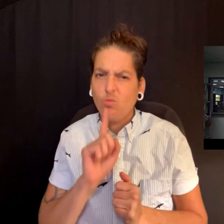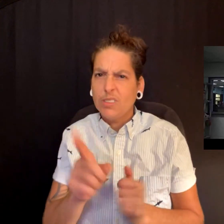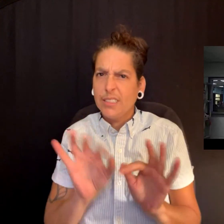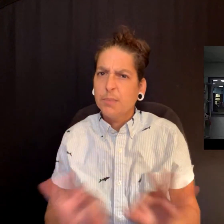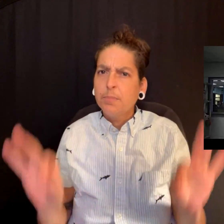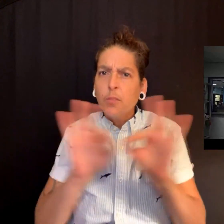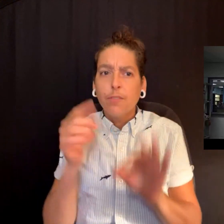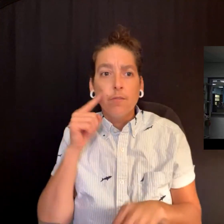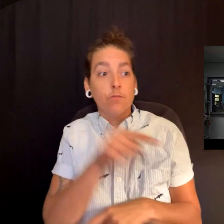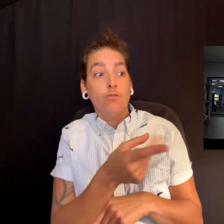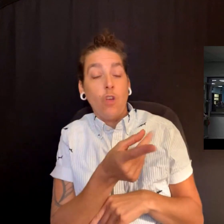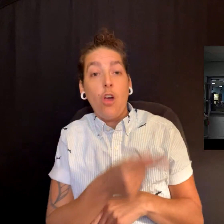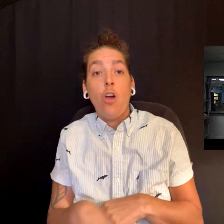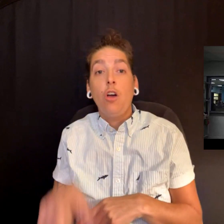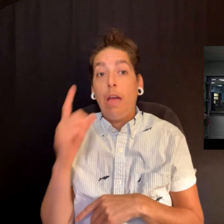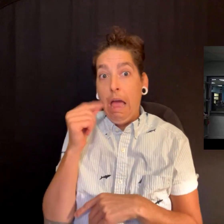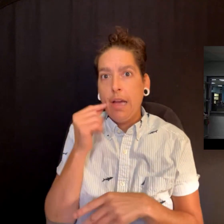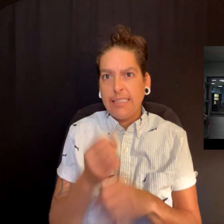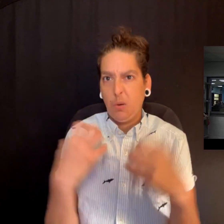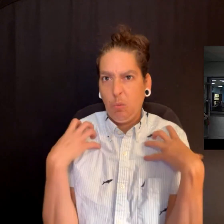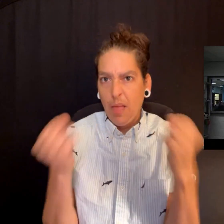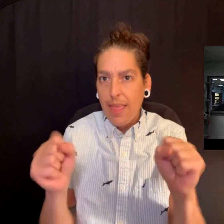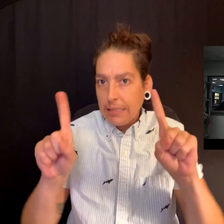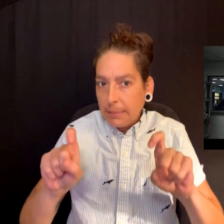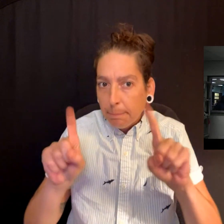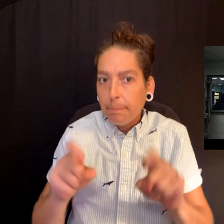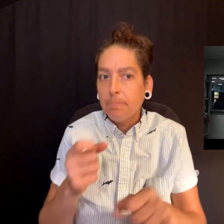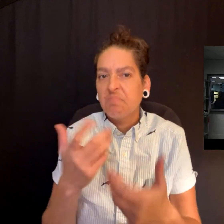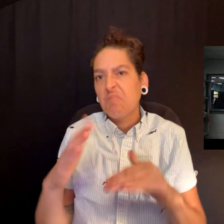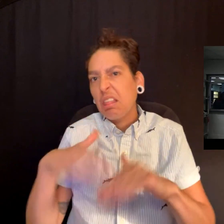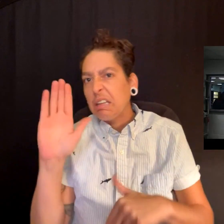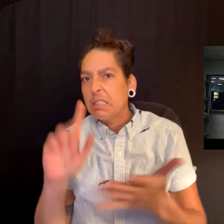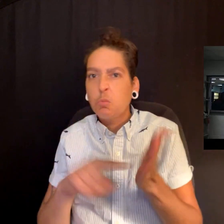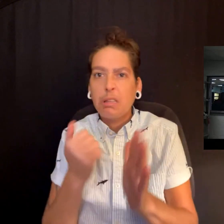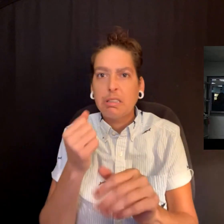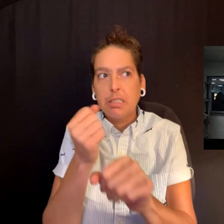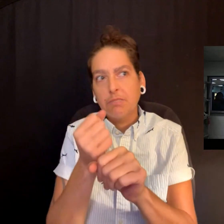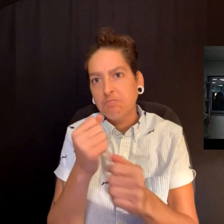That means an animal visit. To the veterinarian is like us seeing a doctor